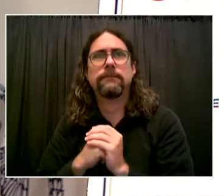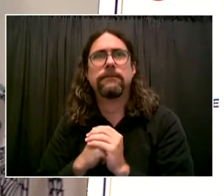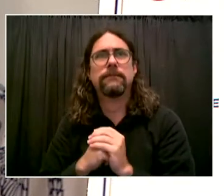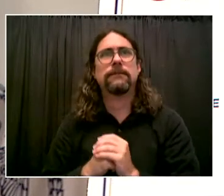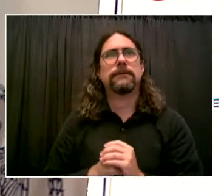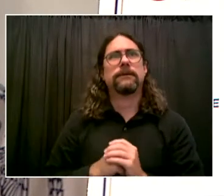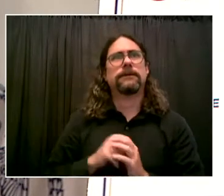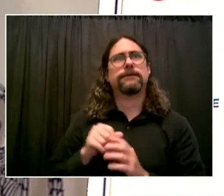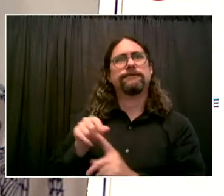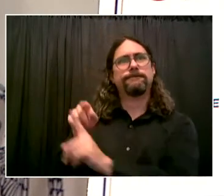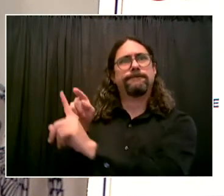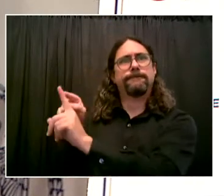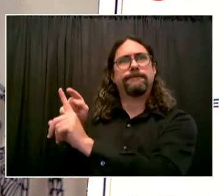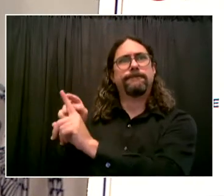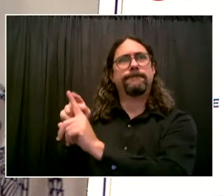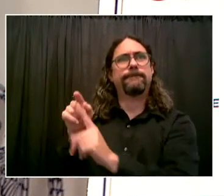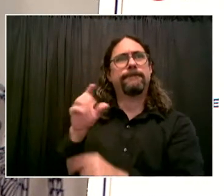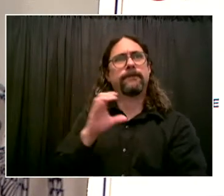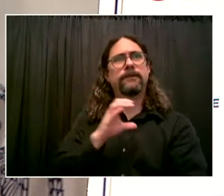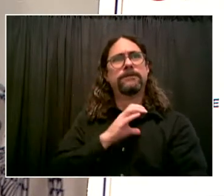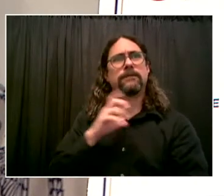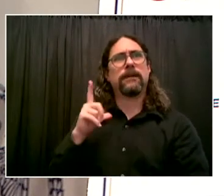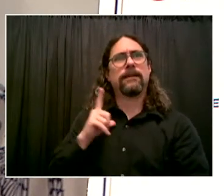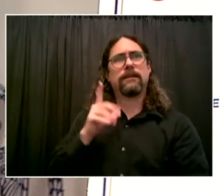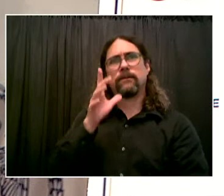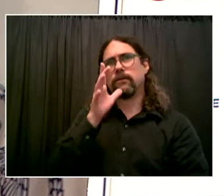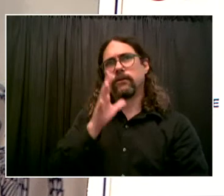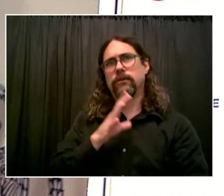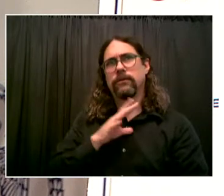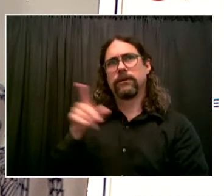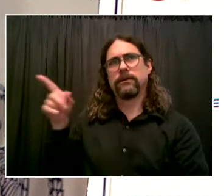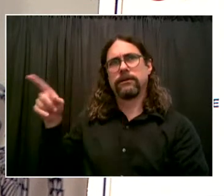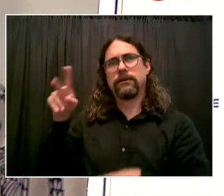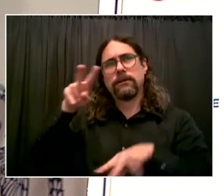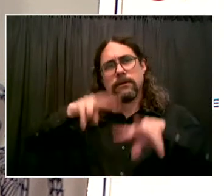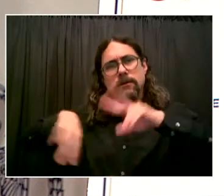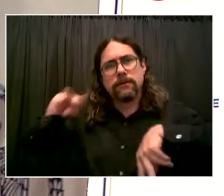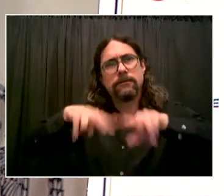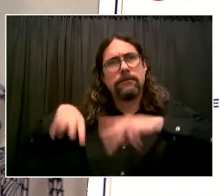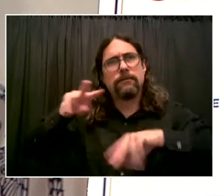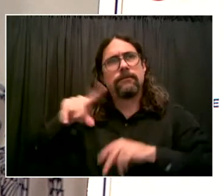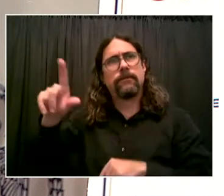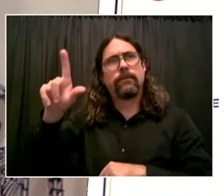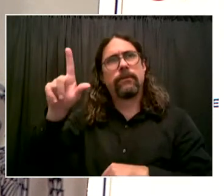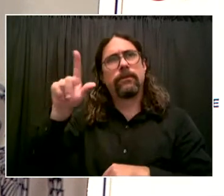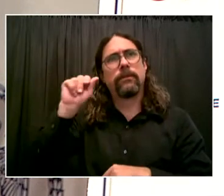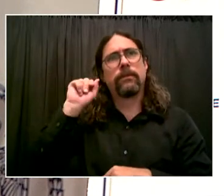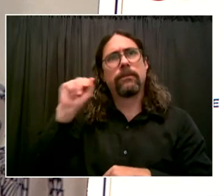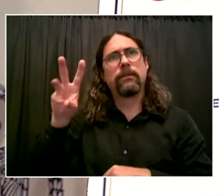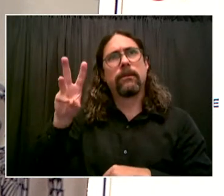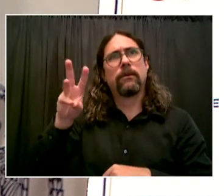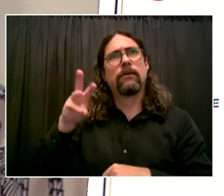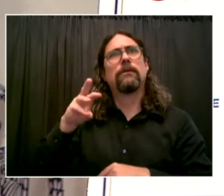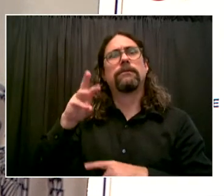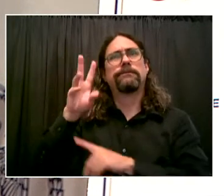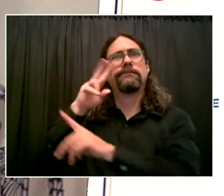HAS BEEN WORKING ON LEGISLATIONEvv THAT WOULD ESSENTIALLY PROVIDE A TAX CREDITF OR STAT IN